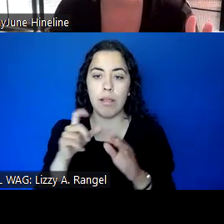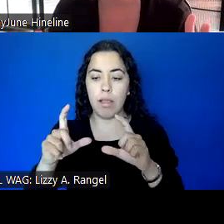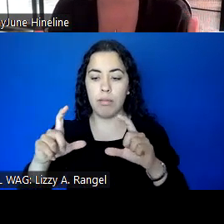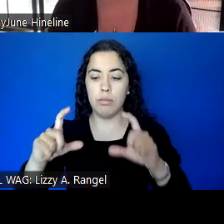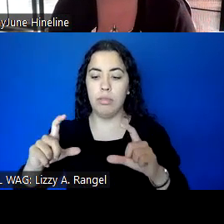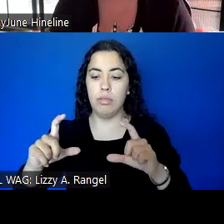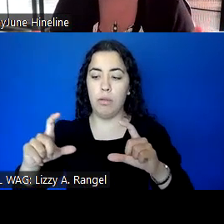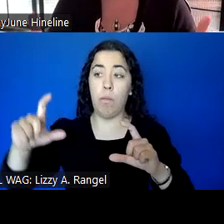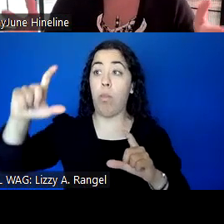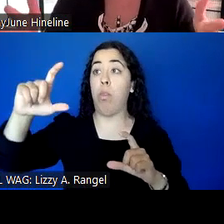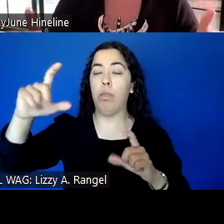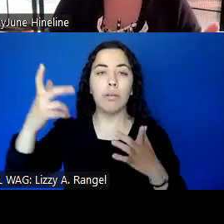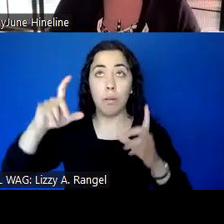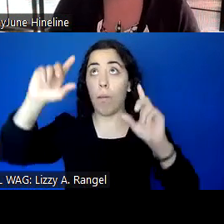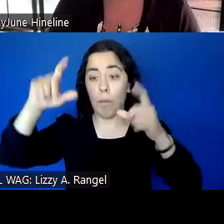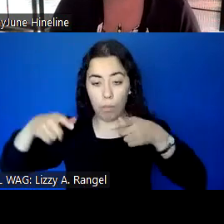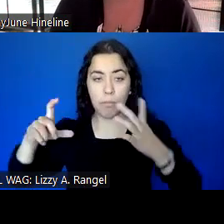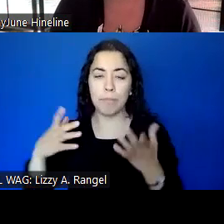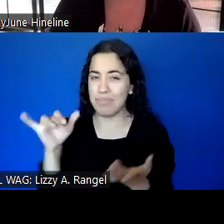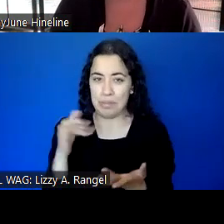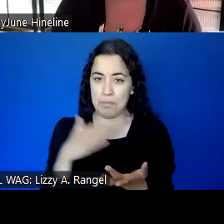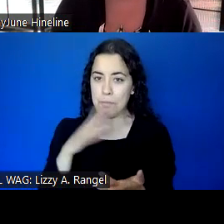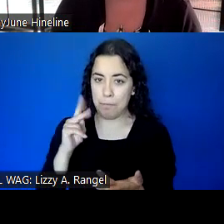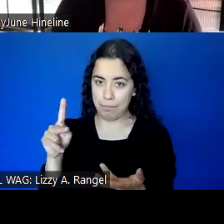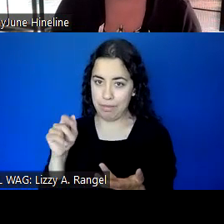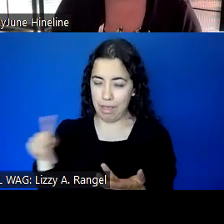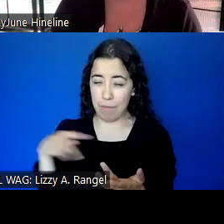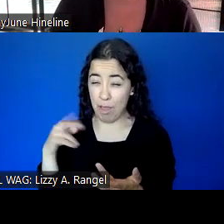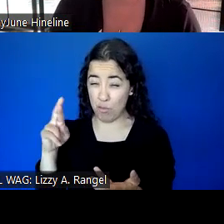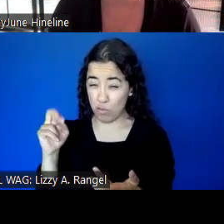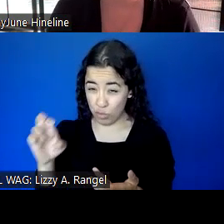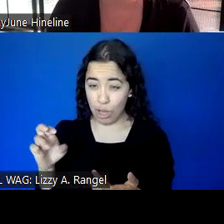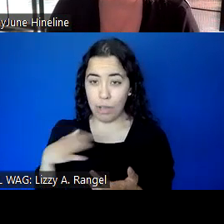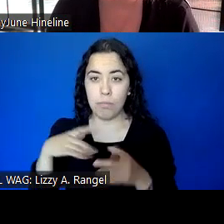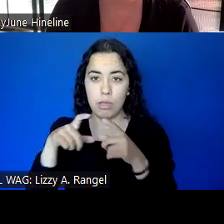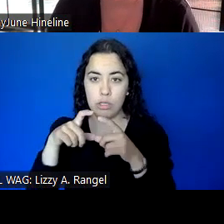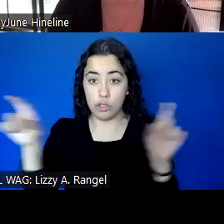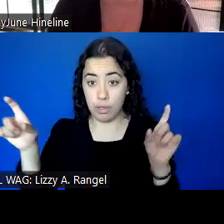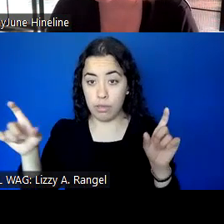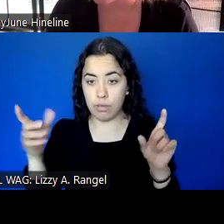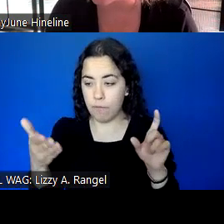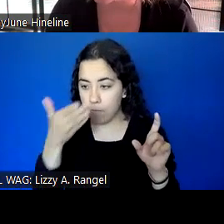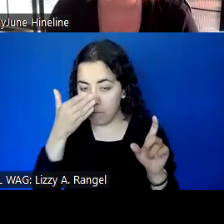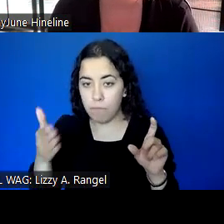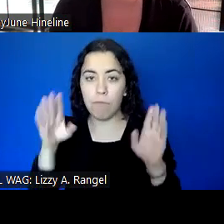a palsy, like a shaking hand, are unable to hold the document or a user agent, like their phone,